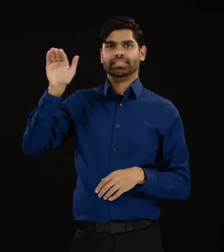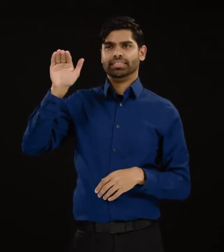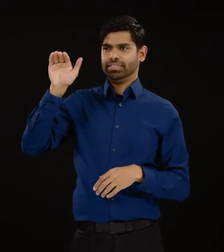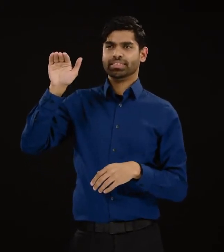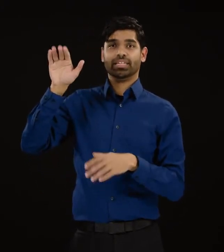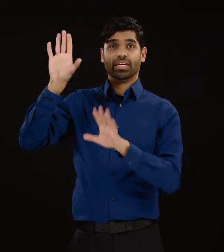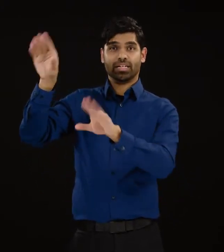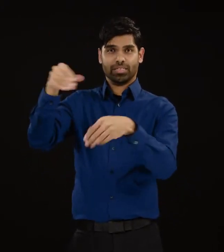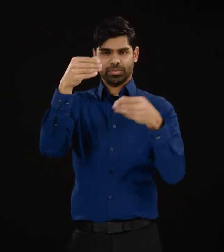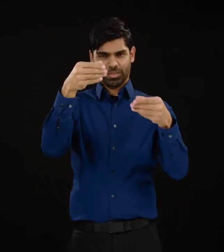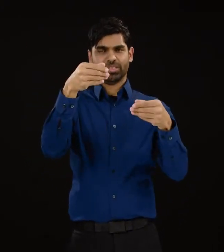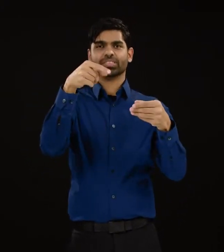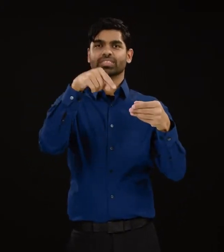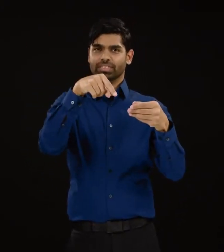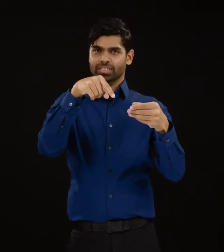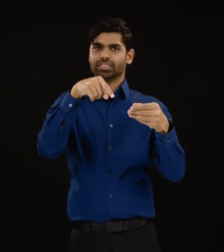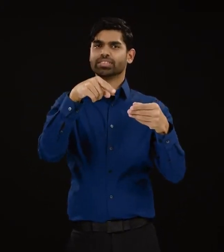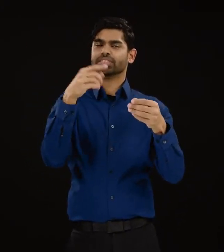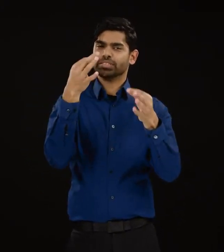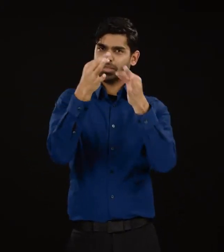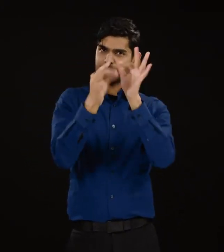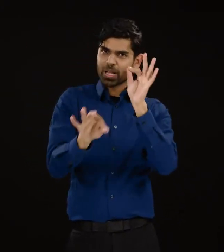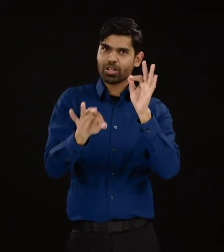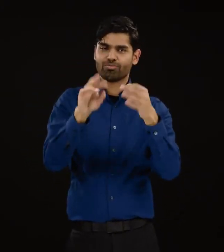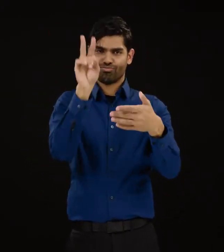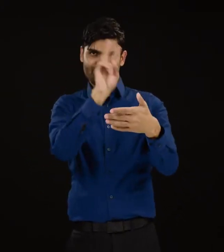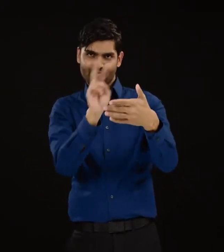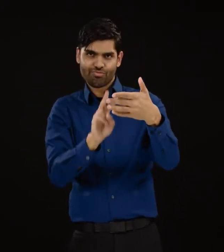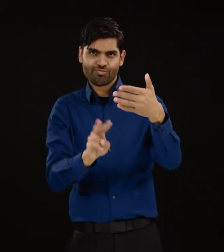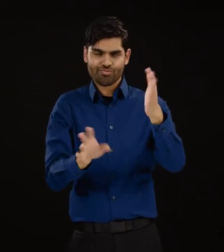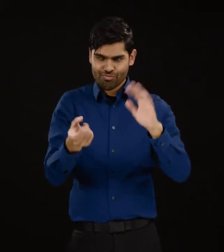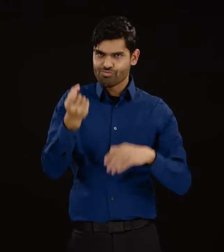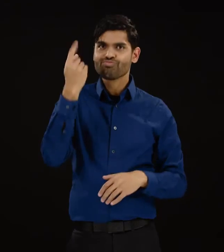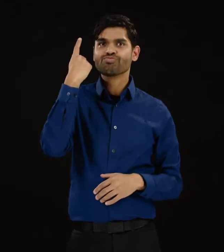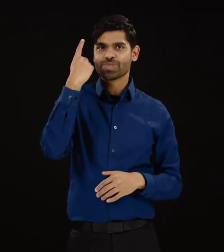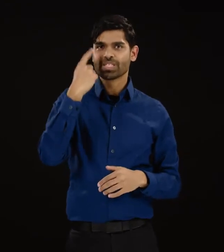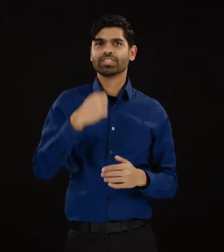1. They have not used more than the usage specified in their monthly plan limits and